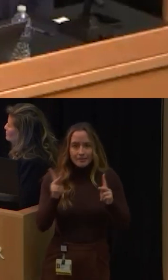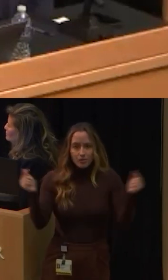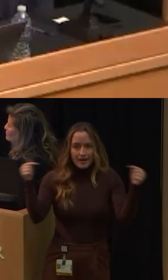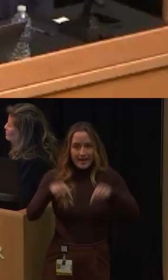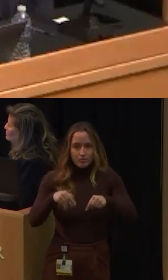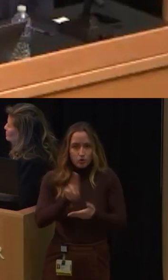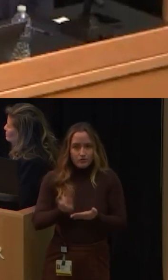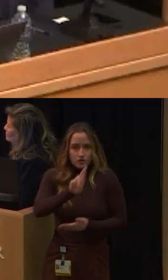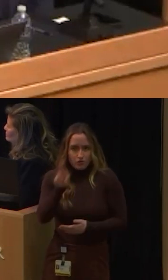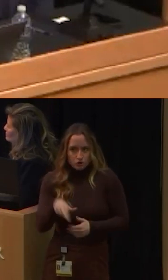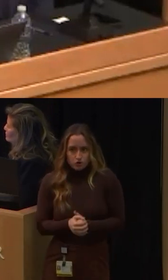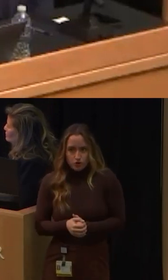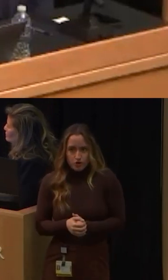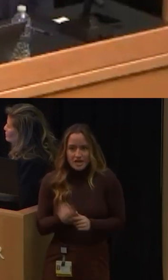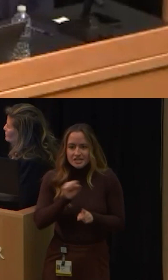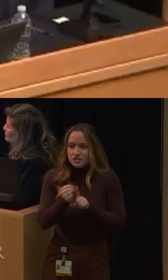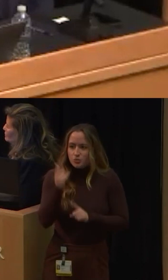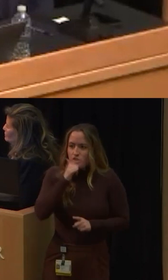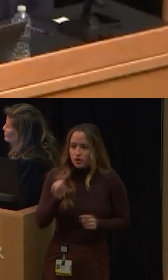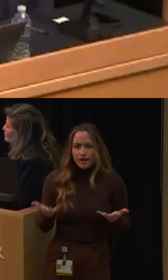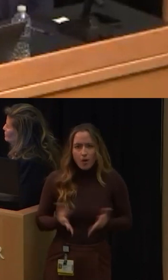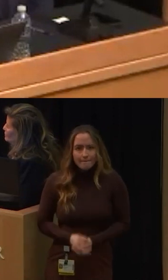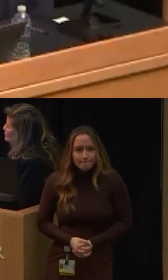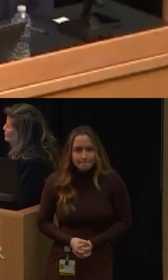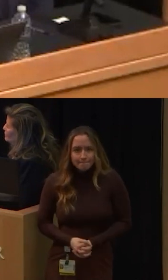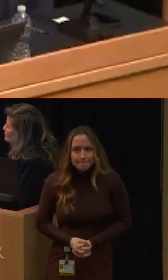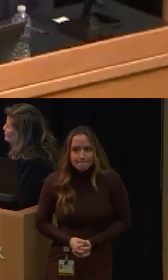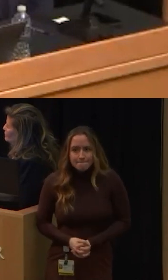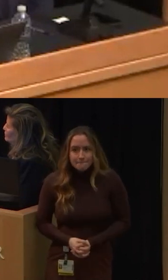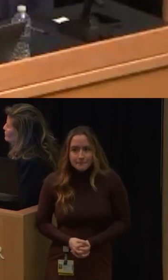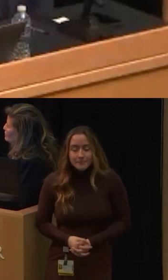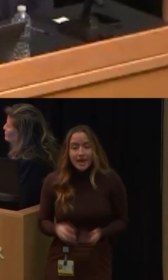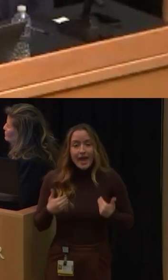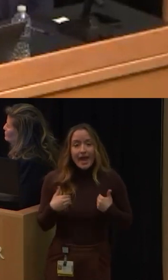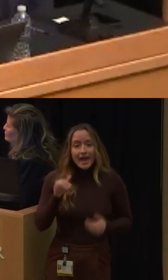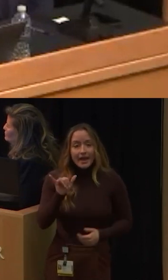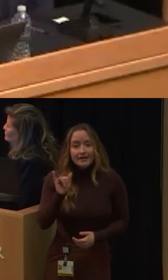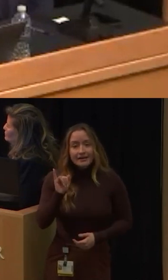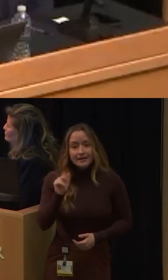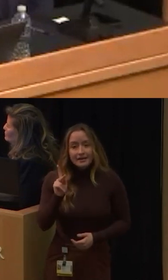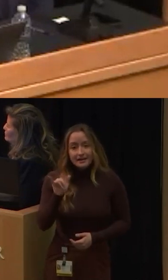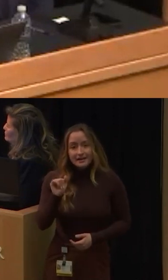What was the situation for us? You know, even up until a few years ago when they had the Yik Yak and the kids at the Douglass Leadership House